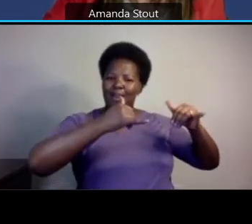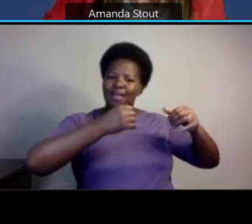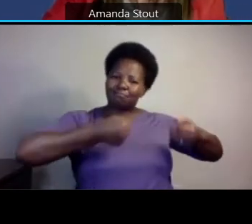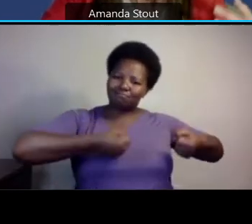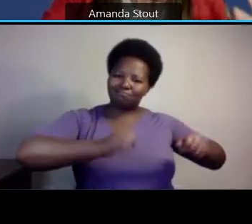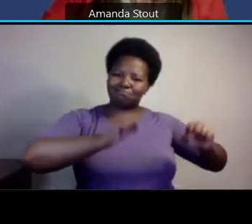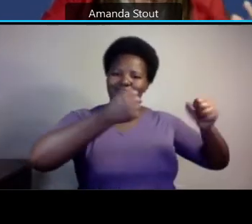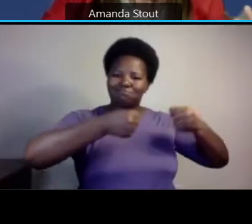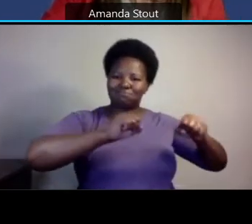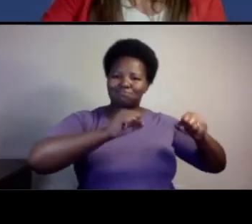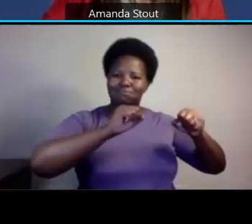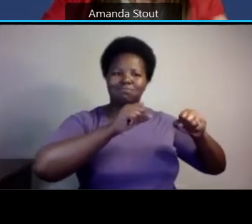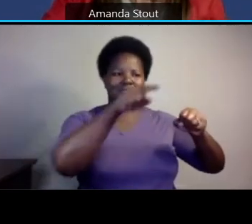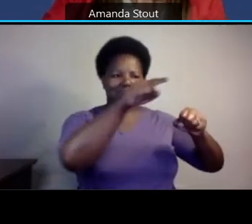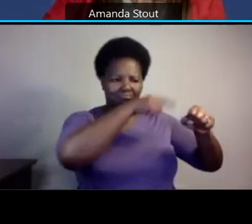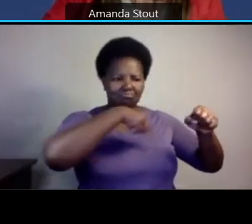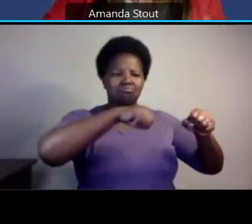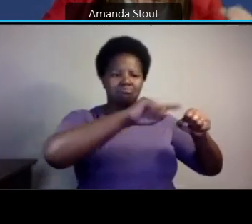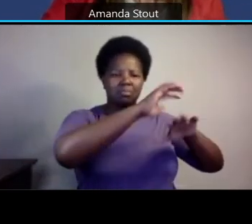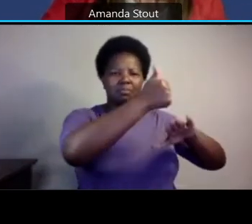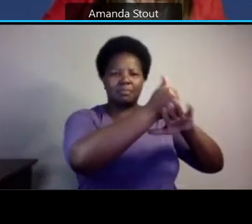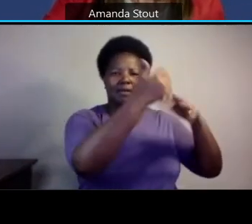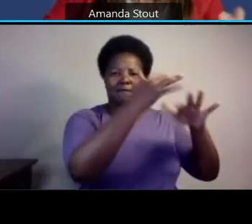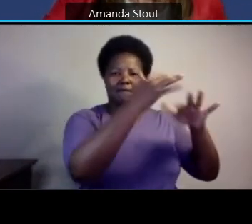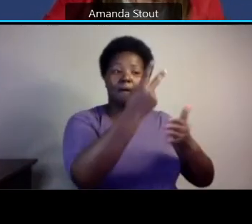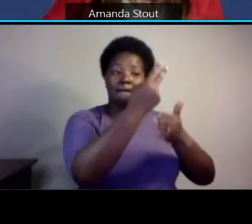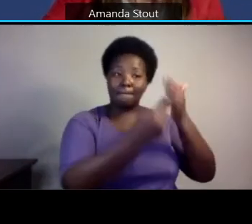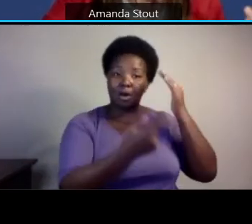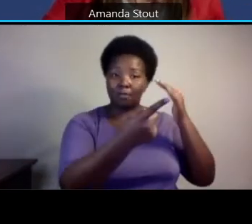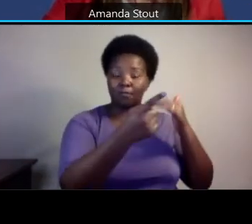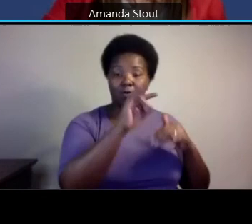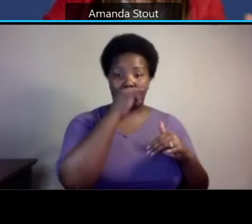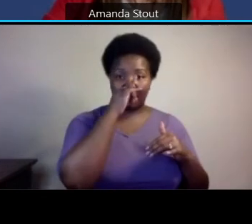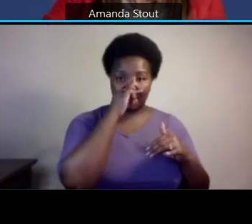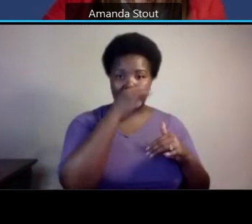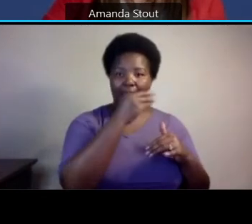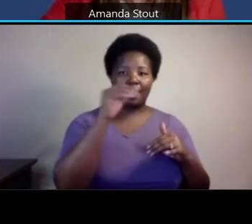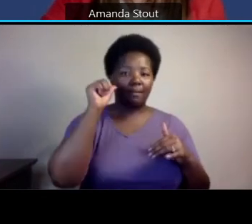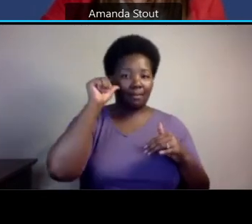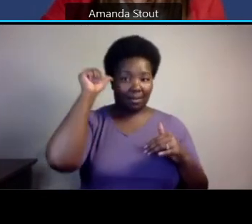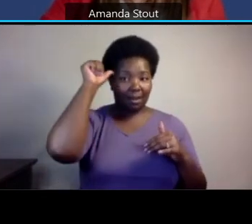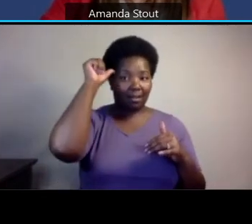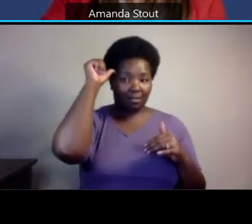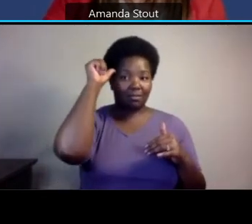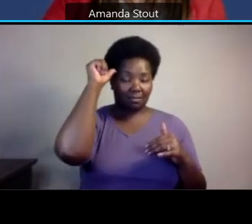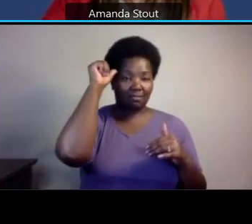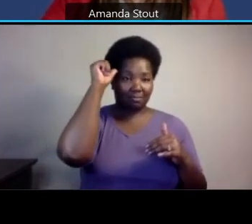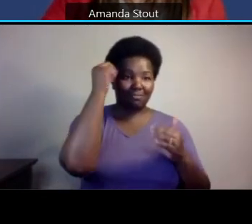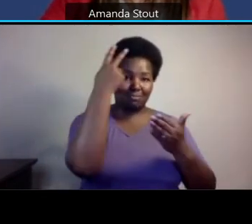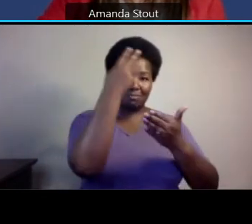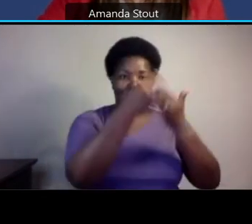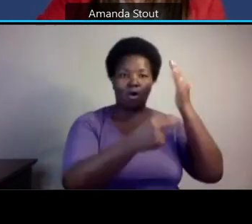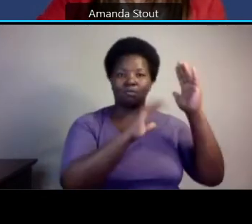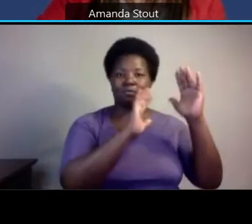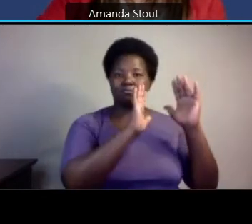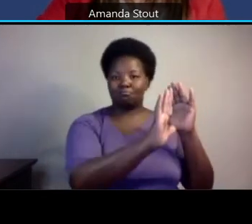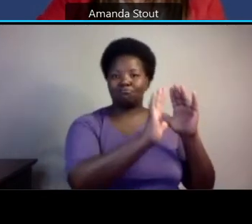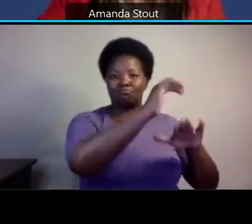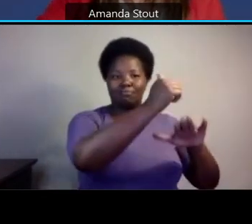is i believe designed both for children and for adults and um it's kind of a the the design team